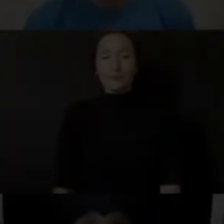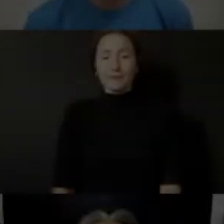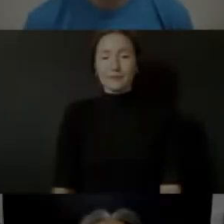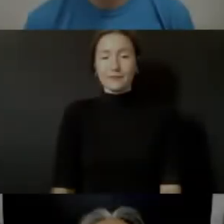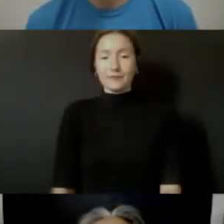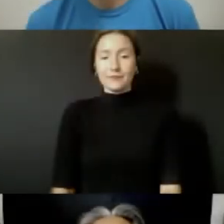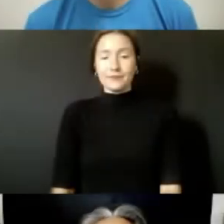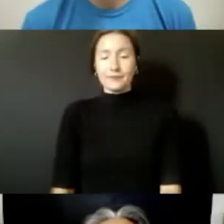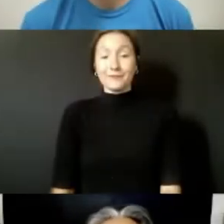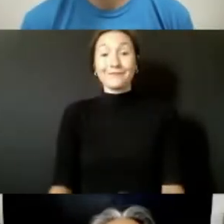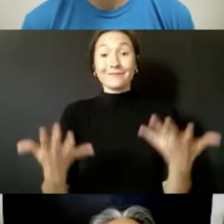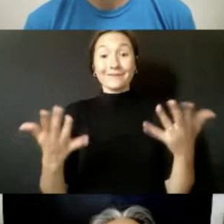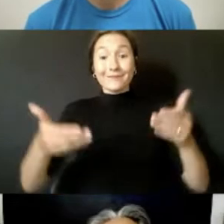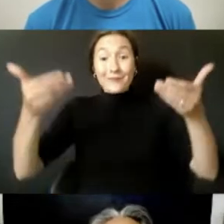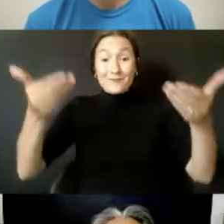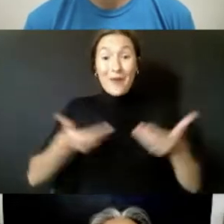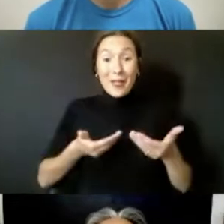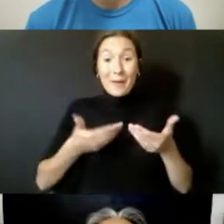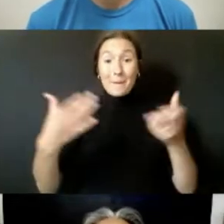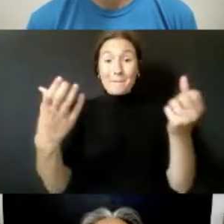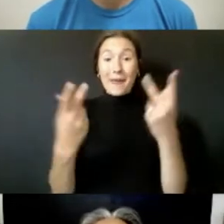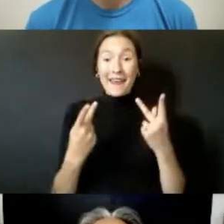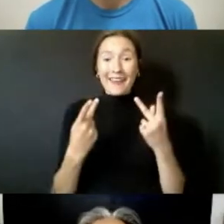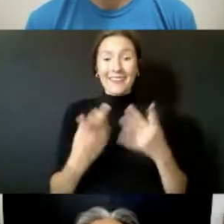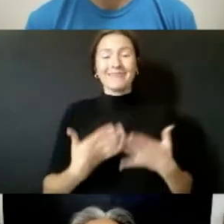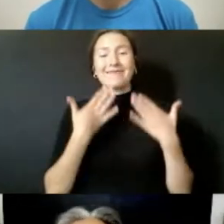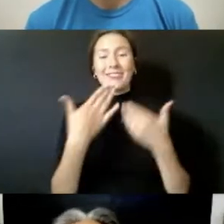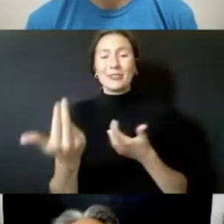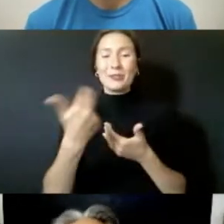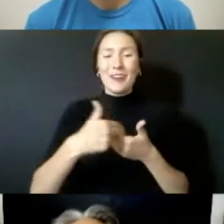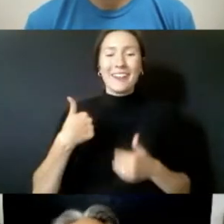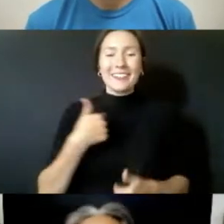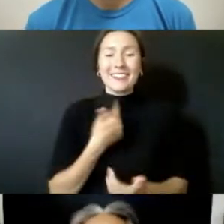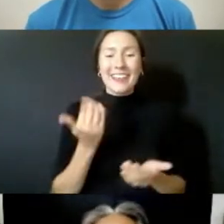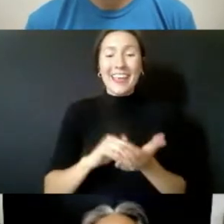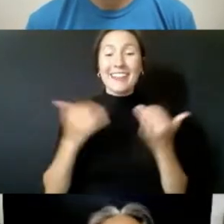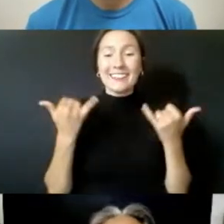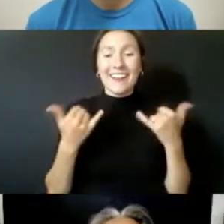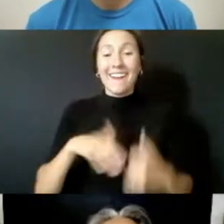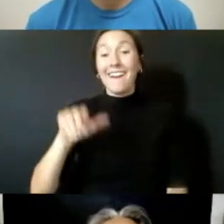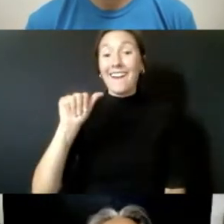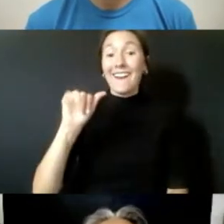all right welcome back everybody thanks for joining us today at aidc21 we've got